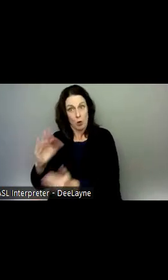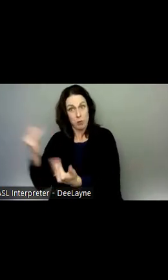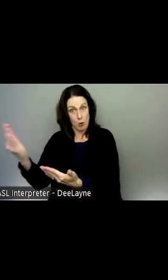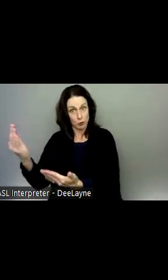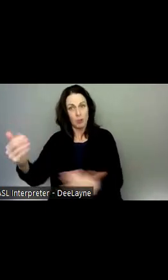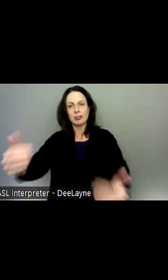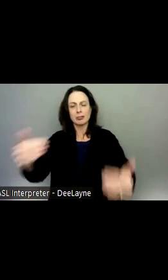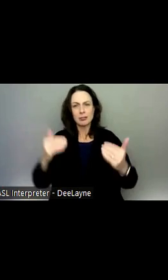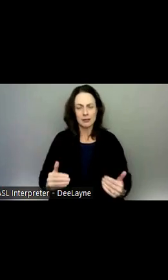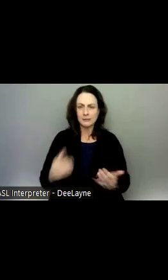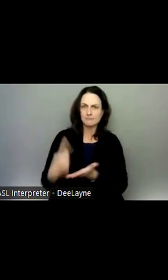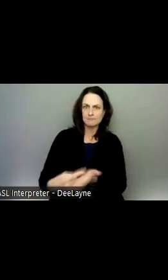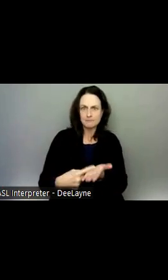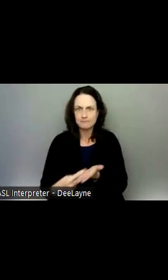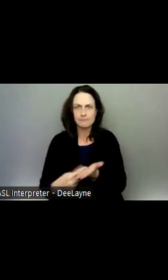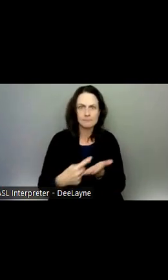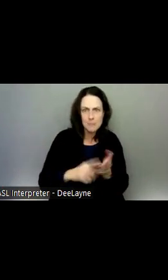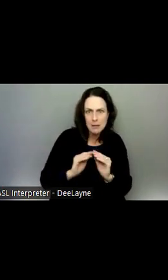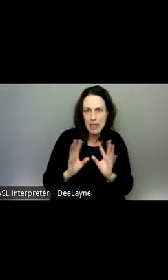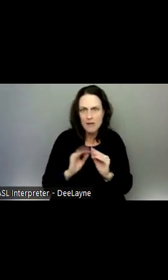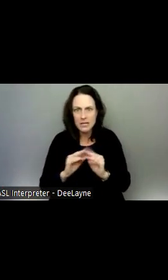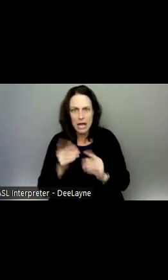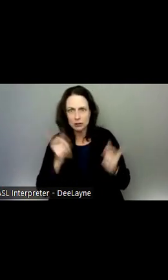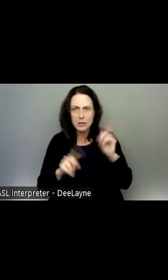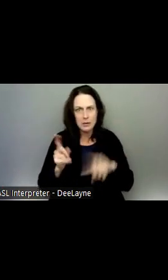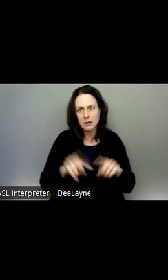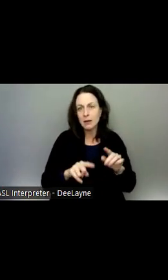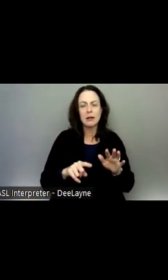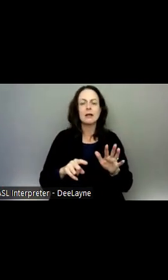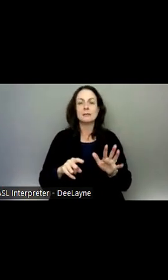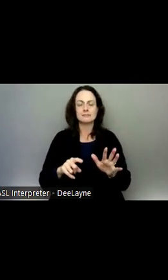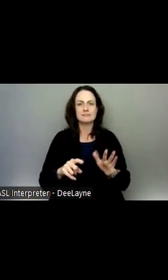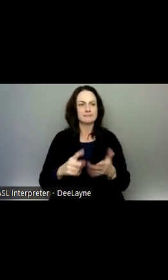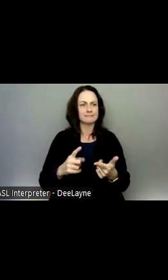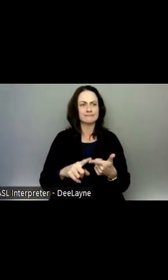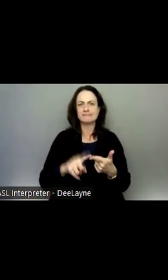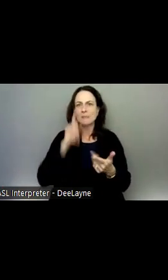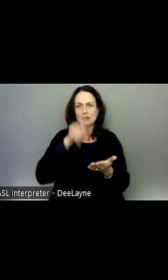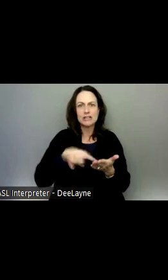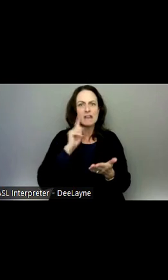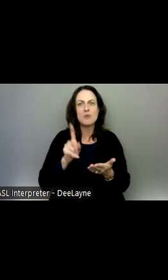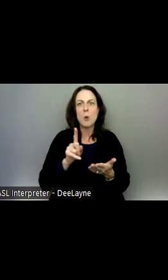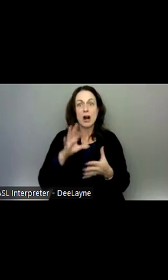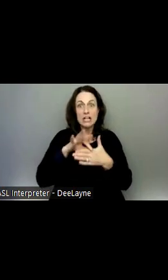there are discussions for clarification, overlap of content, et cetera.